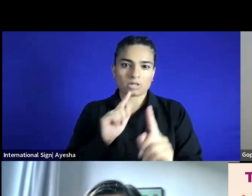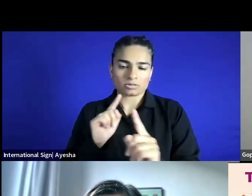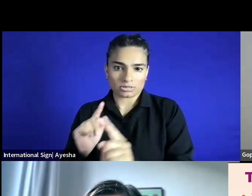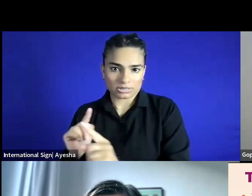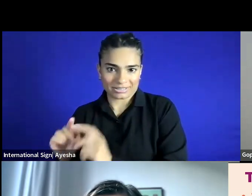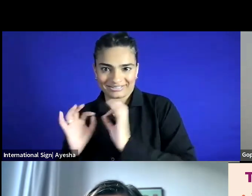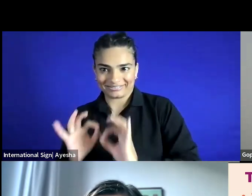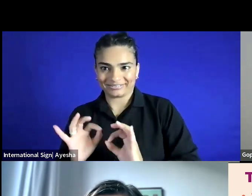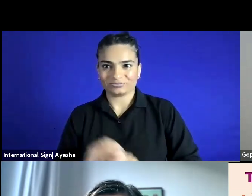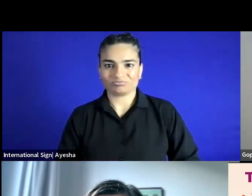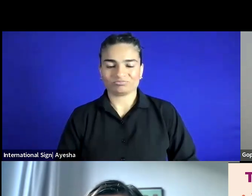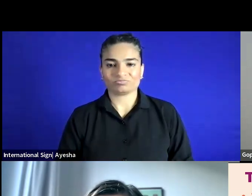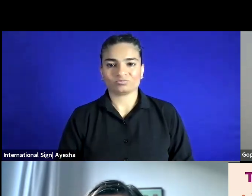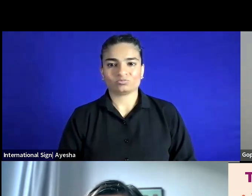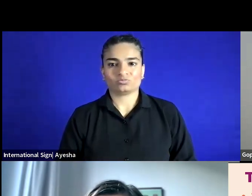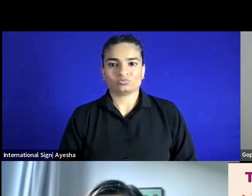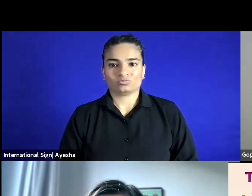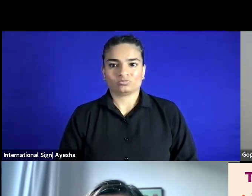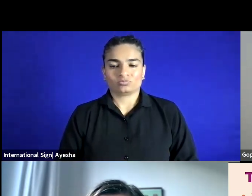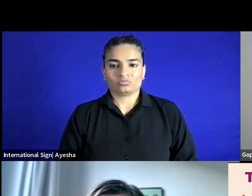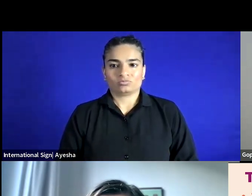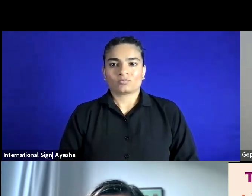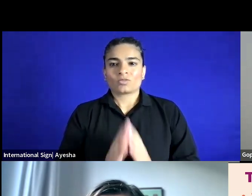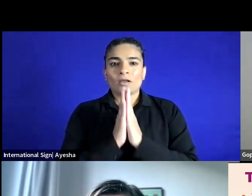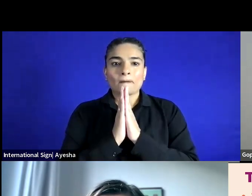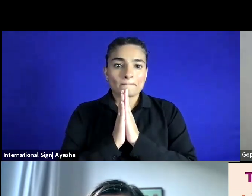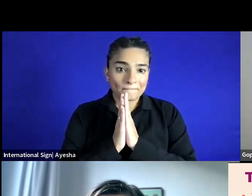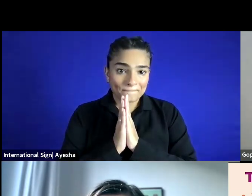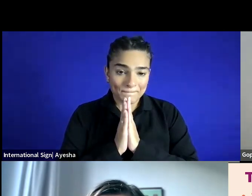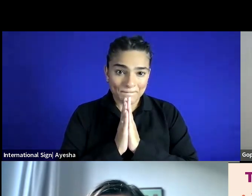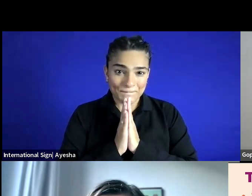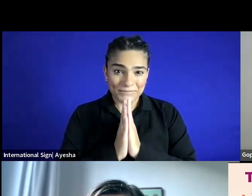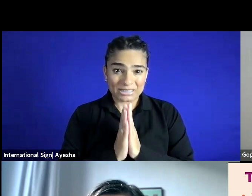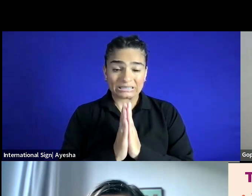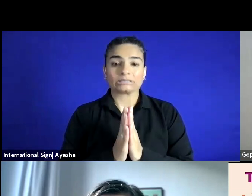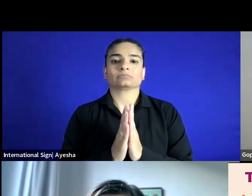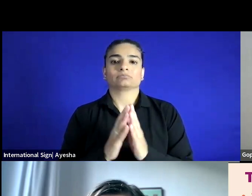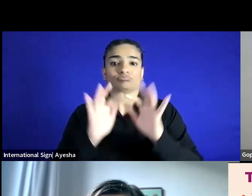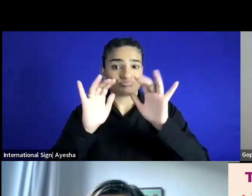But as we said, please to use that. Could we move to the next slide please?